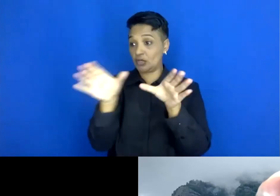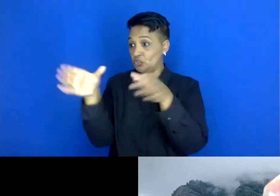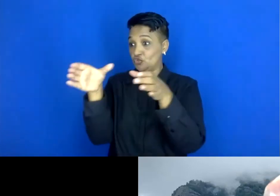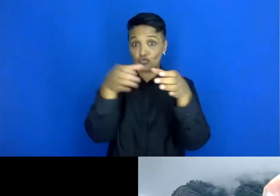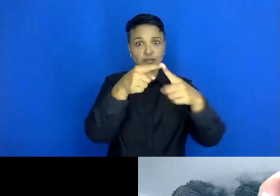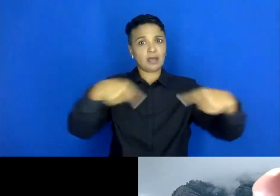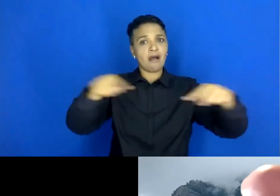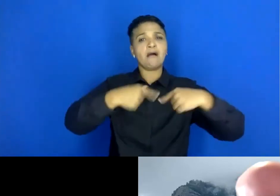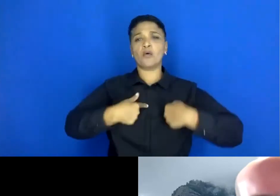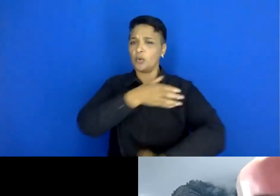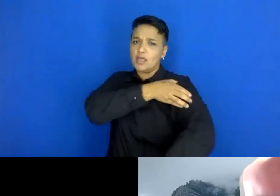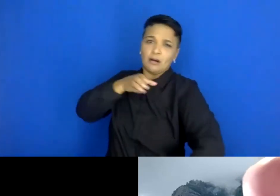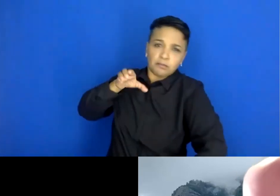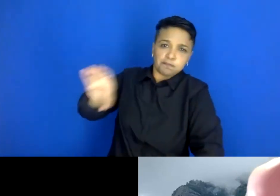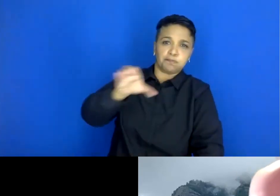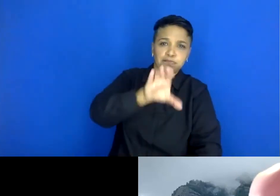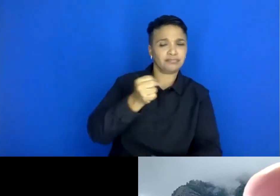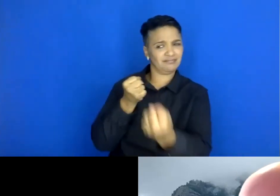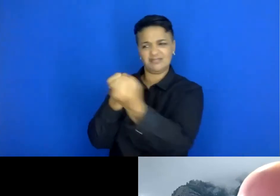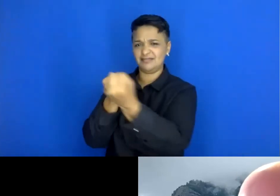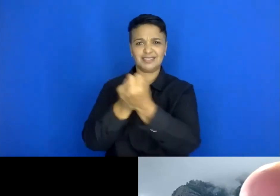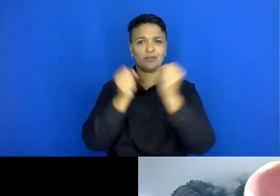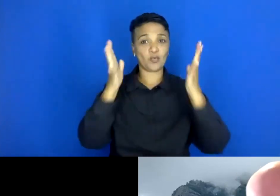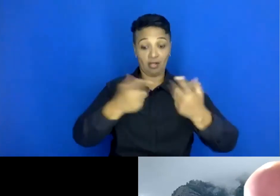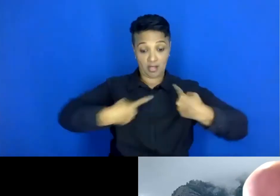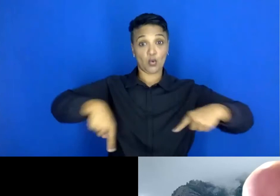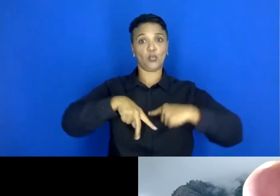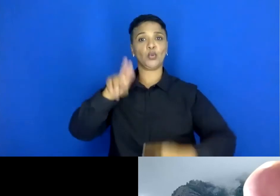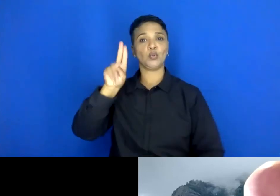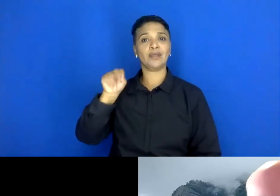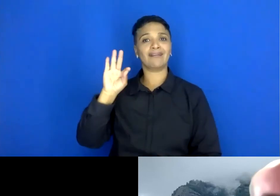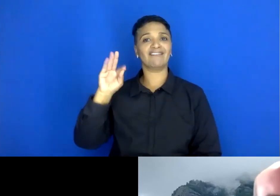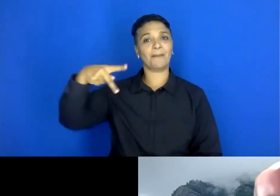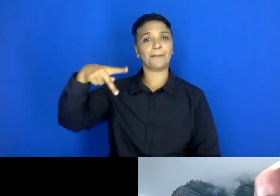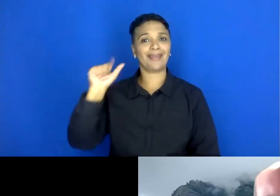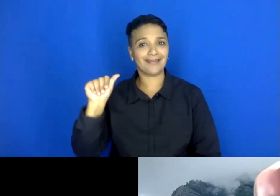behalf of unfpa my agency um including young advocates to continue to fight